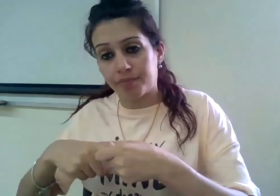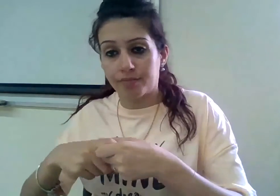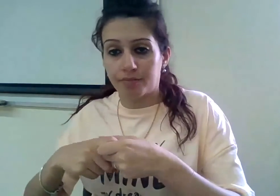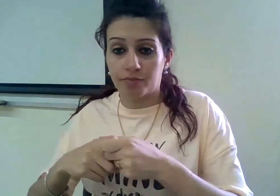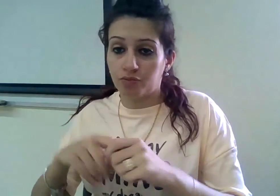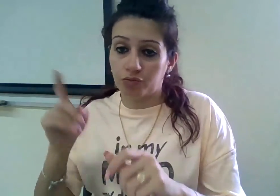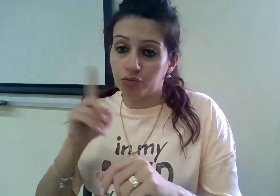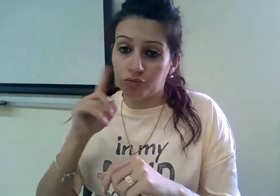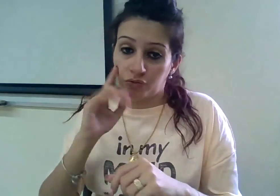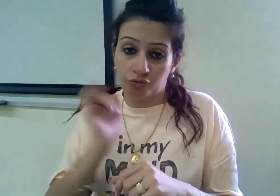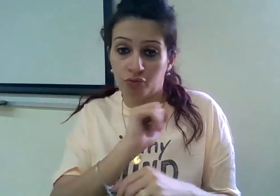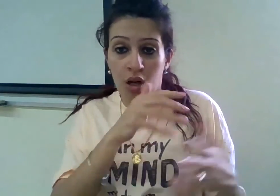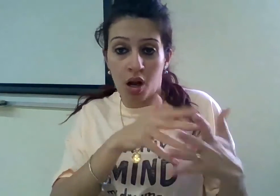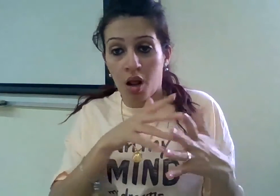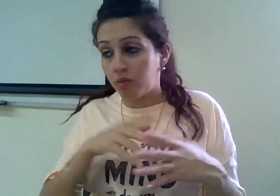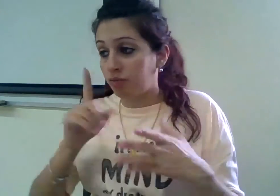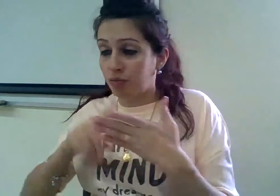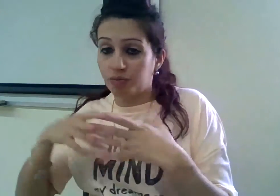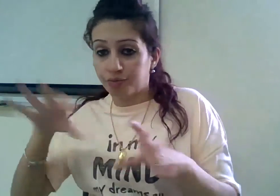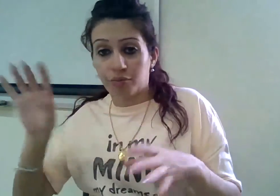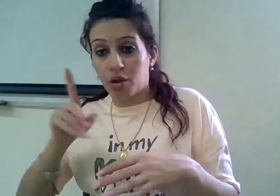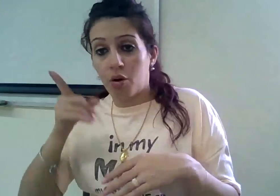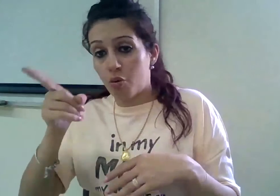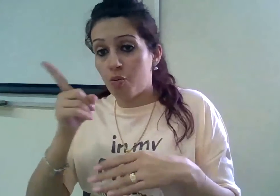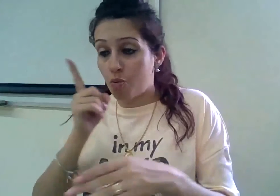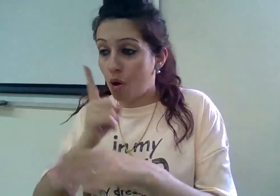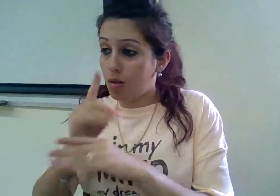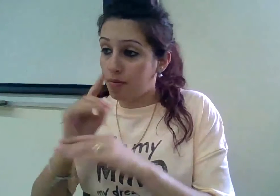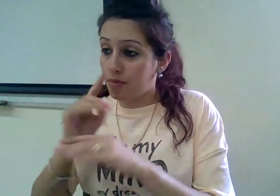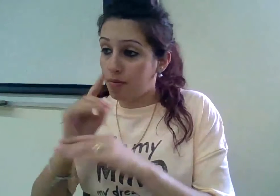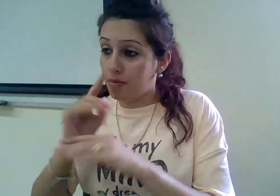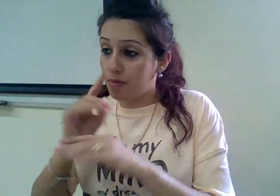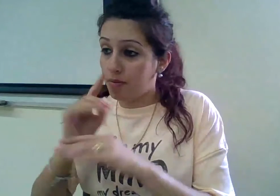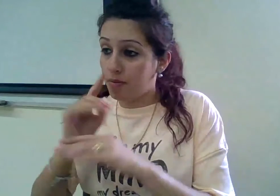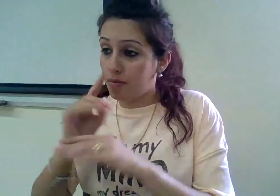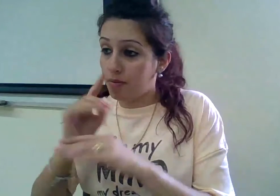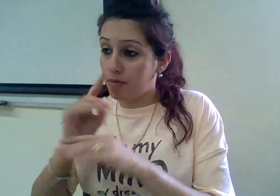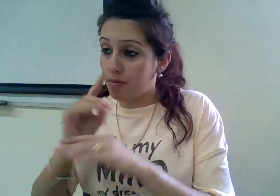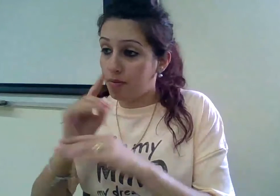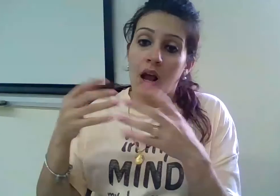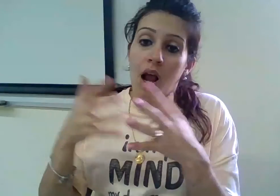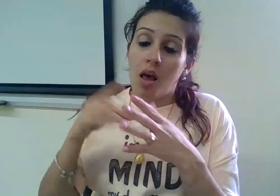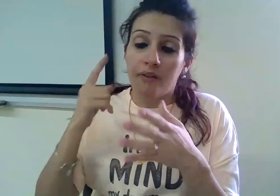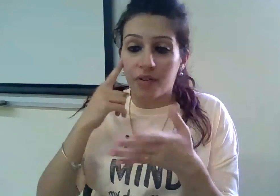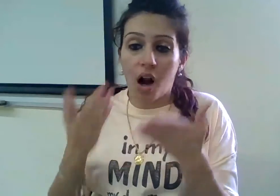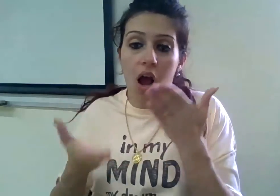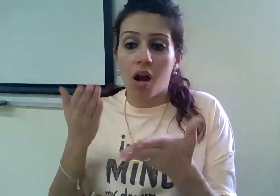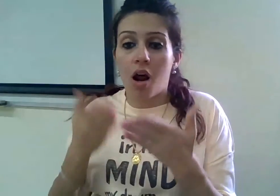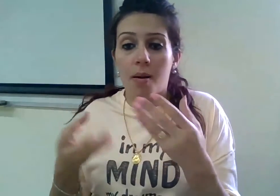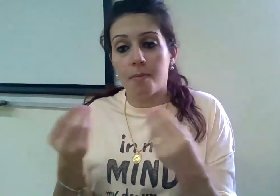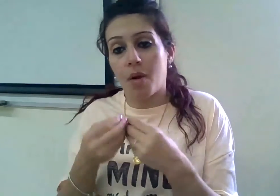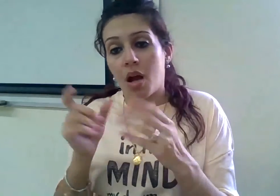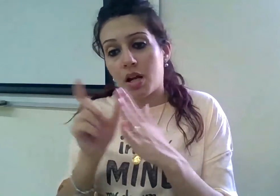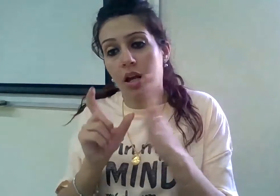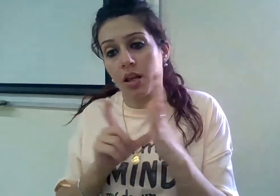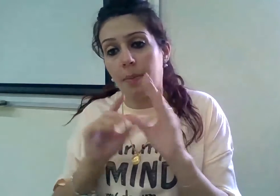her, and in such exceptional circumstances? It's a question, at the same time more of a,